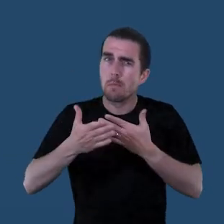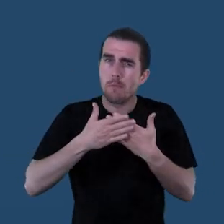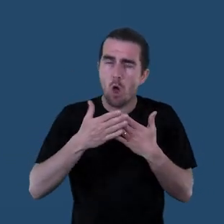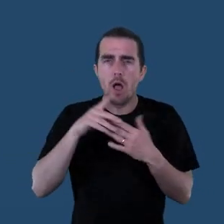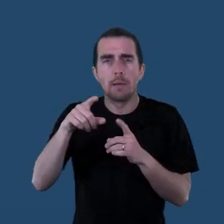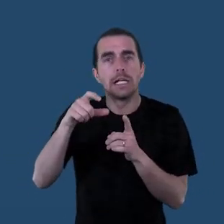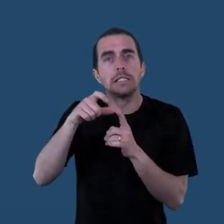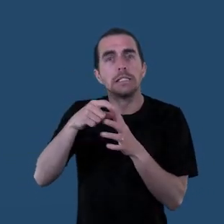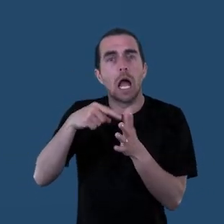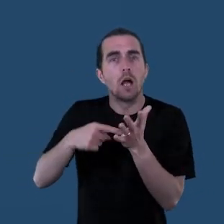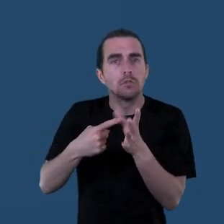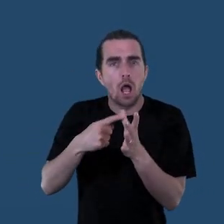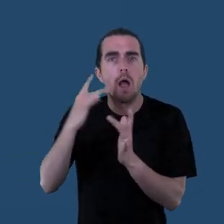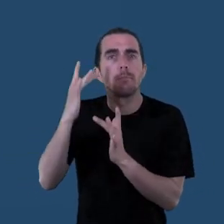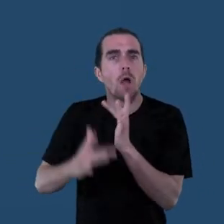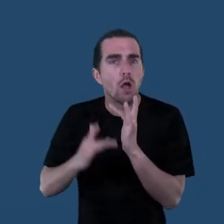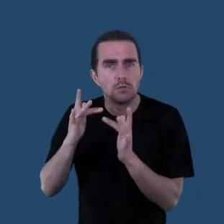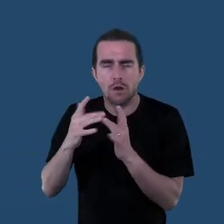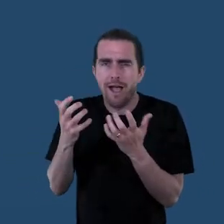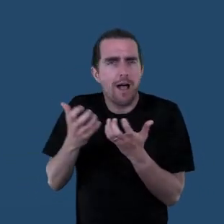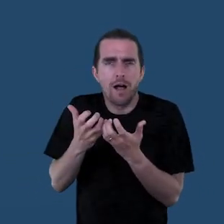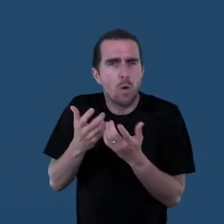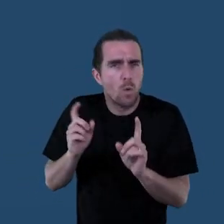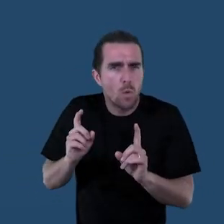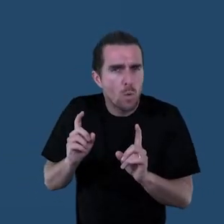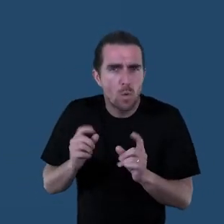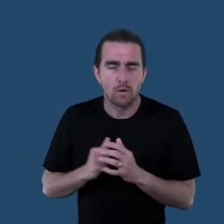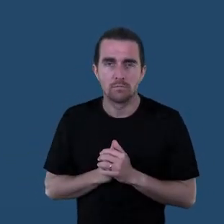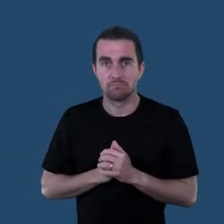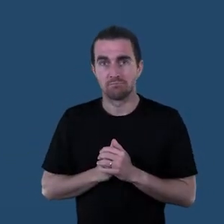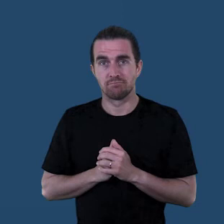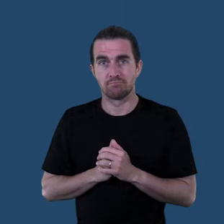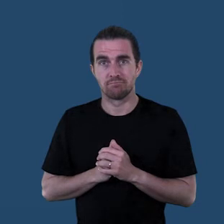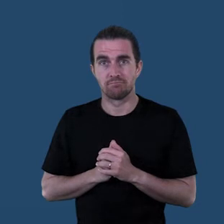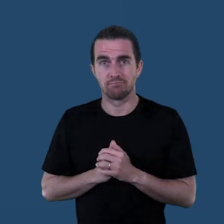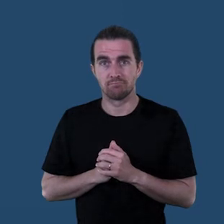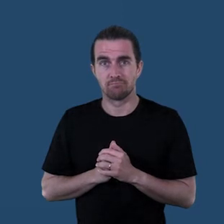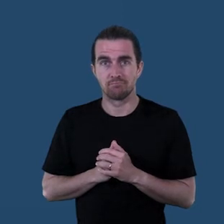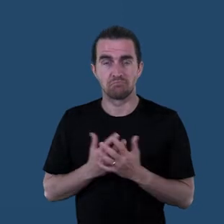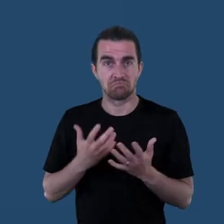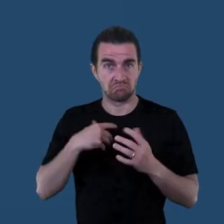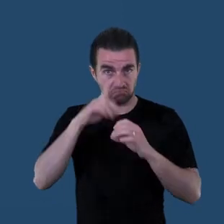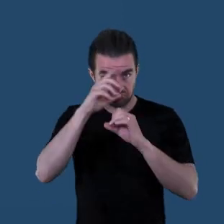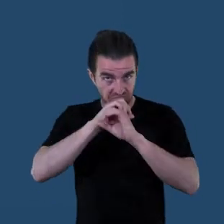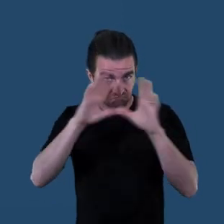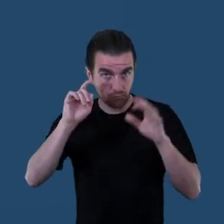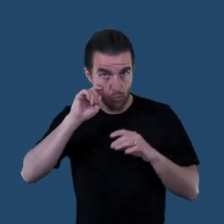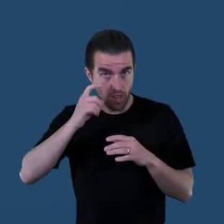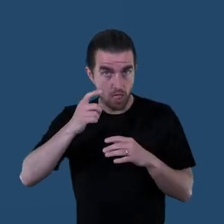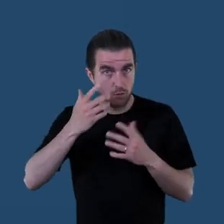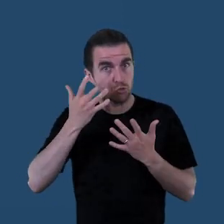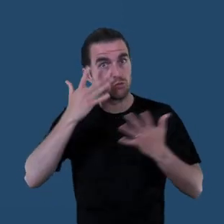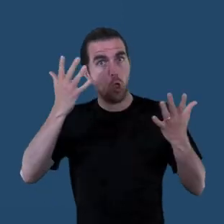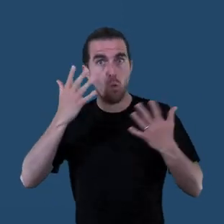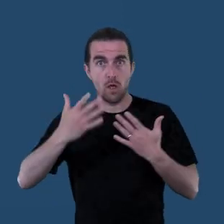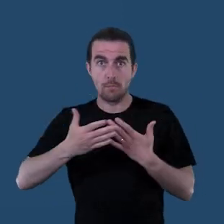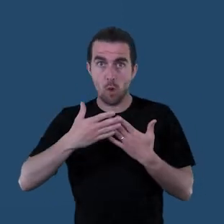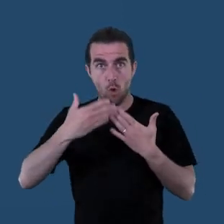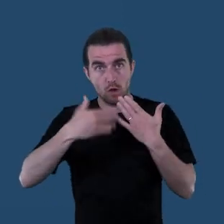the Data Portal and how that works? Because I can only imagine that this project is gonna reveal more and more about